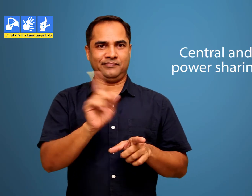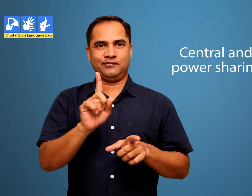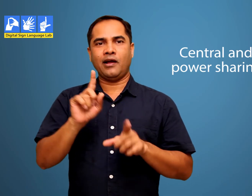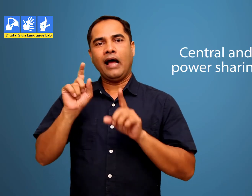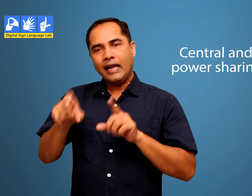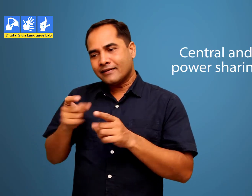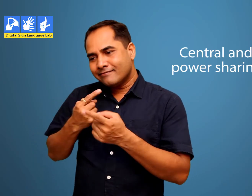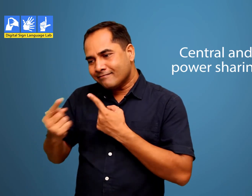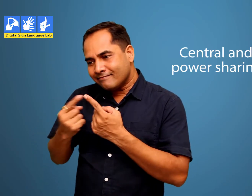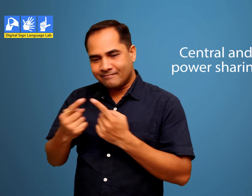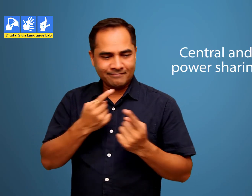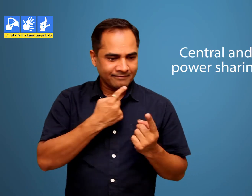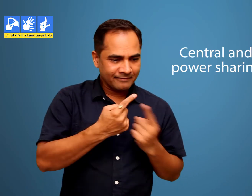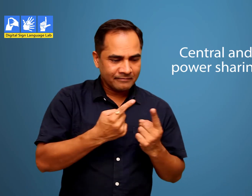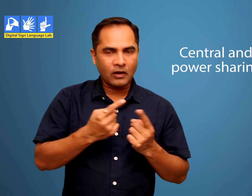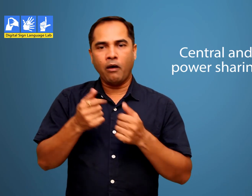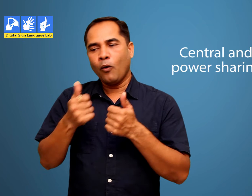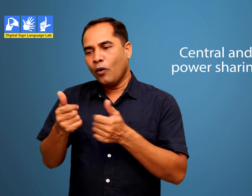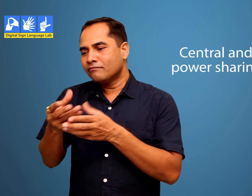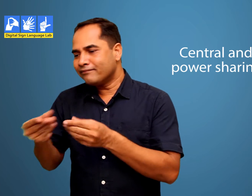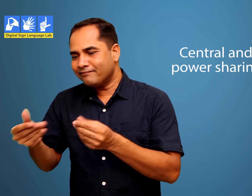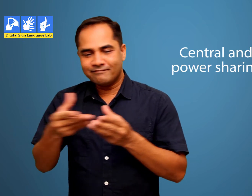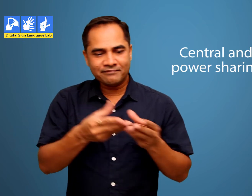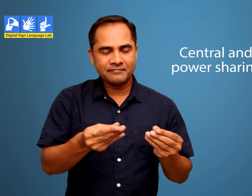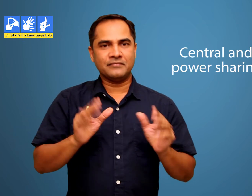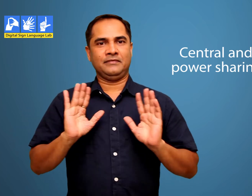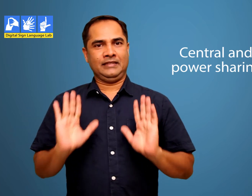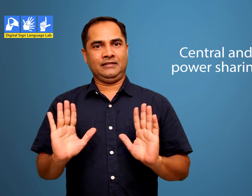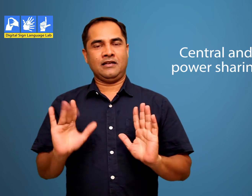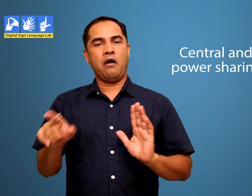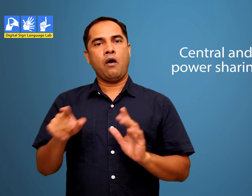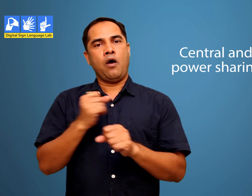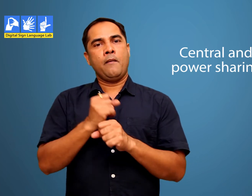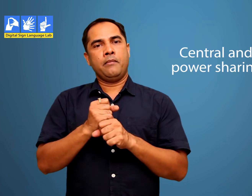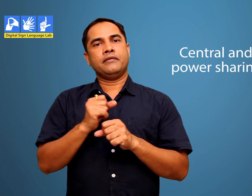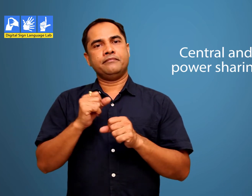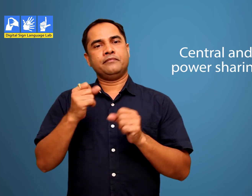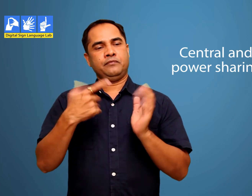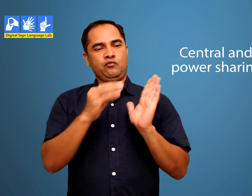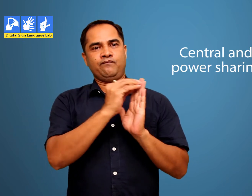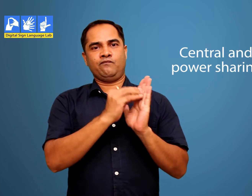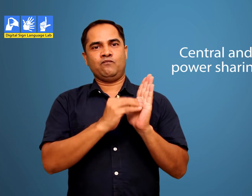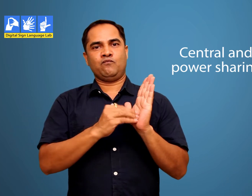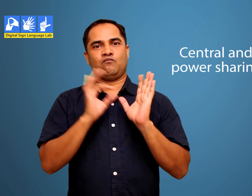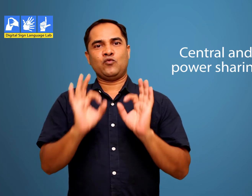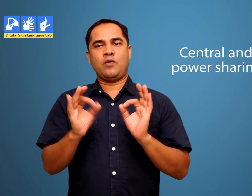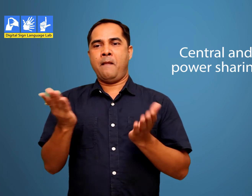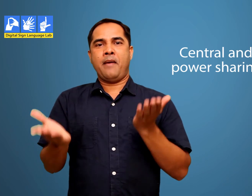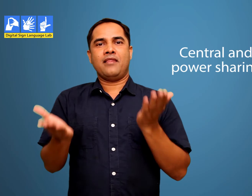And through discussion, problems are solved, so that there is a balance of power and